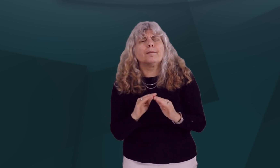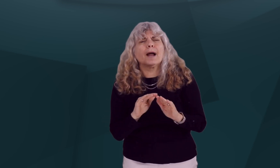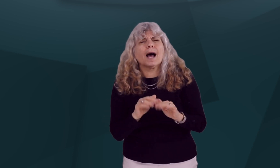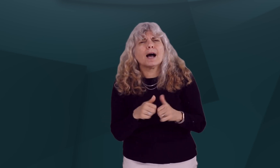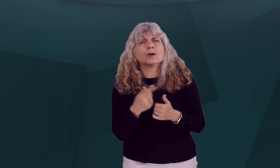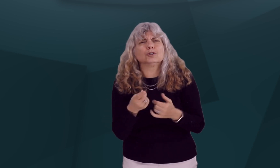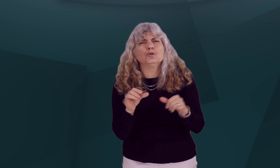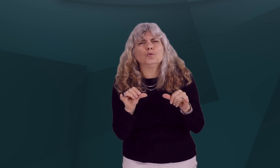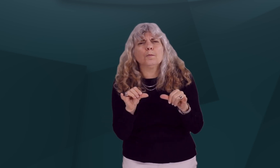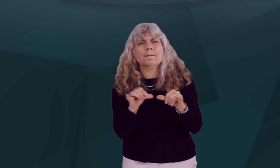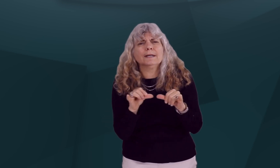How do you measure success?